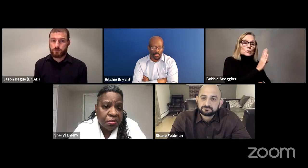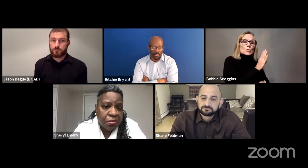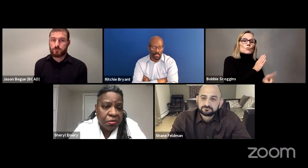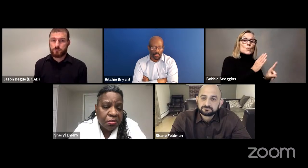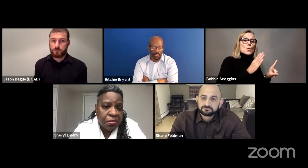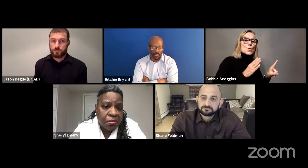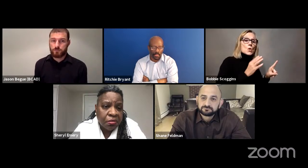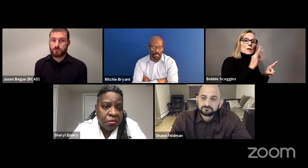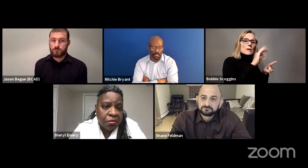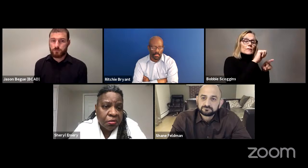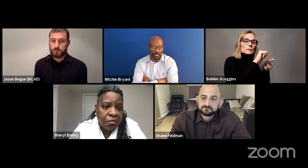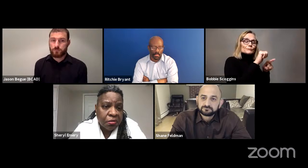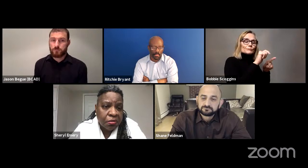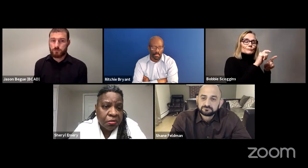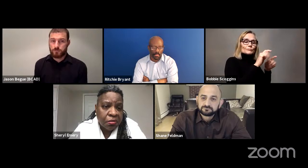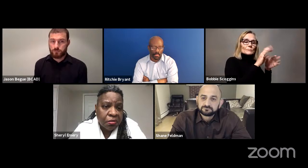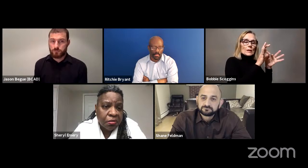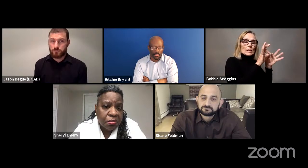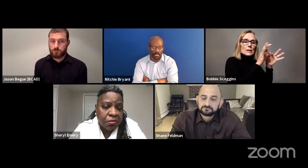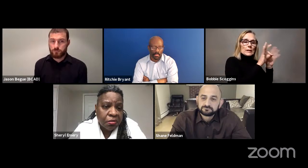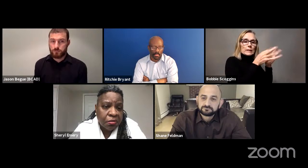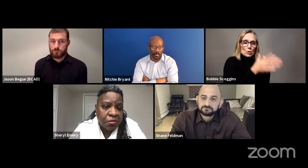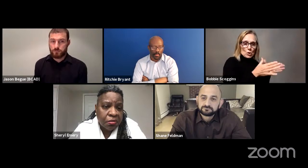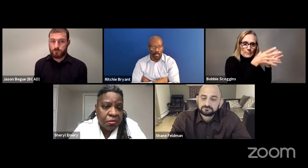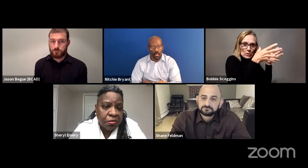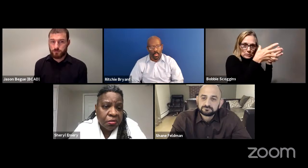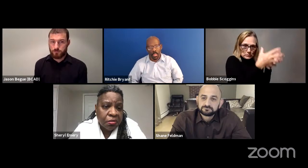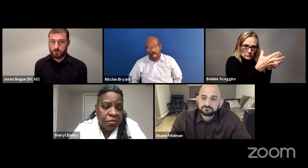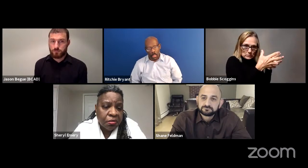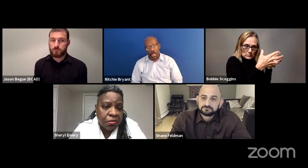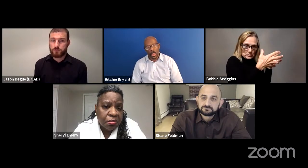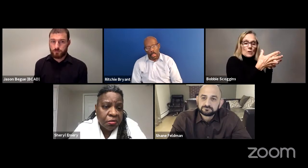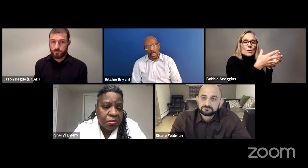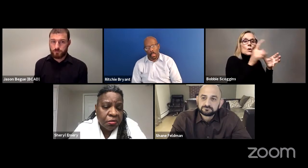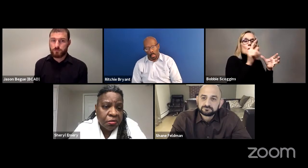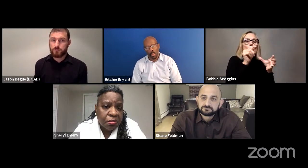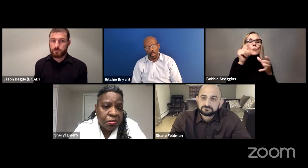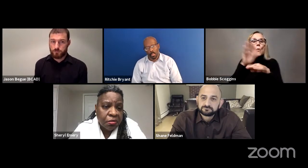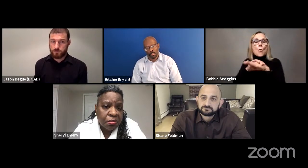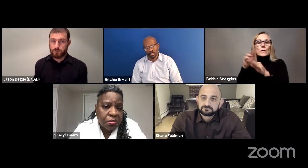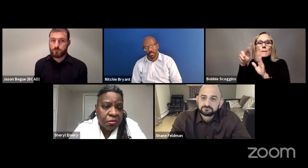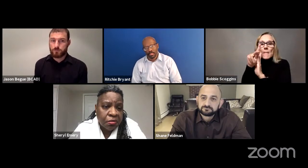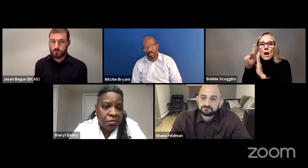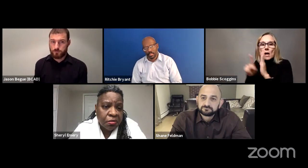and this policy protection cabinet, for lack of a better word, they looked at our interpreting